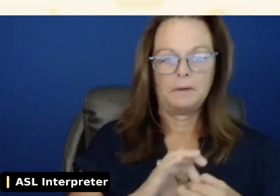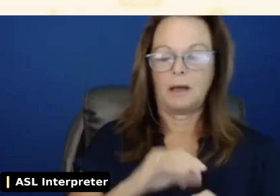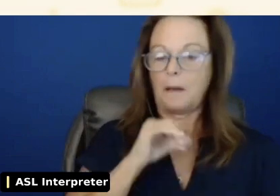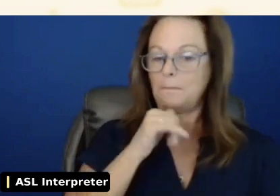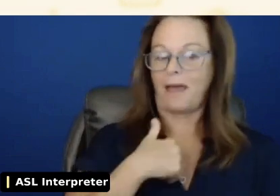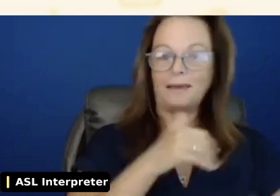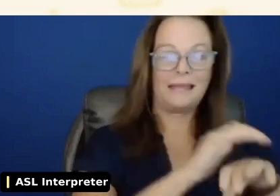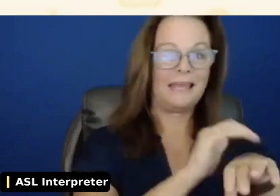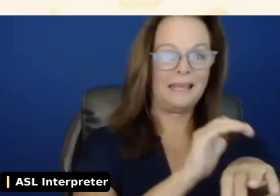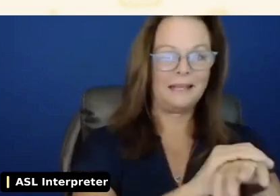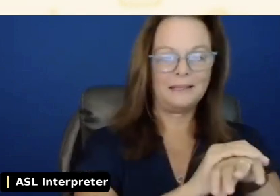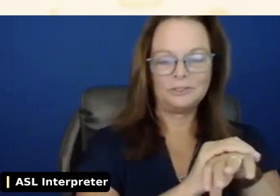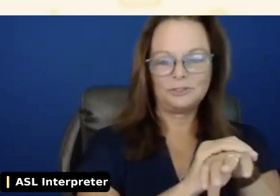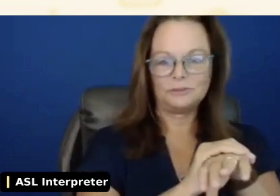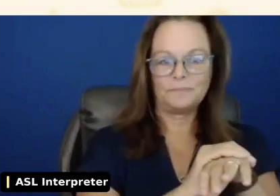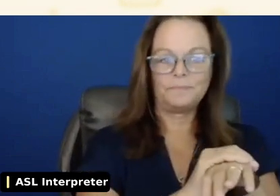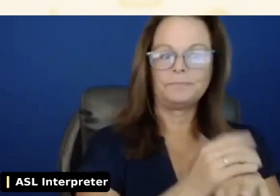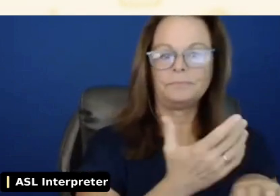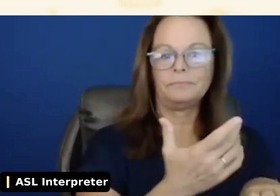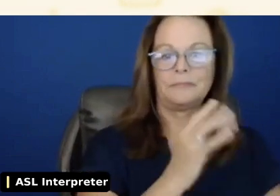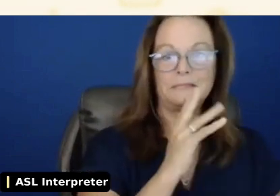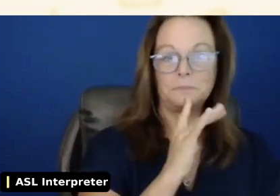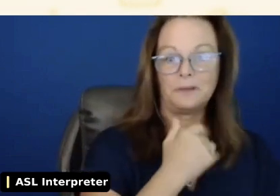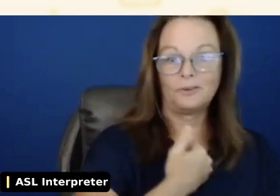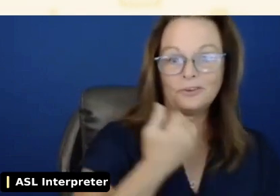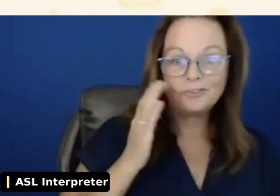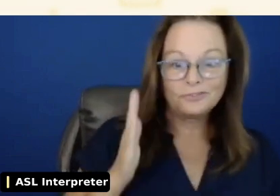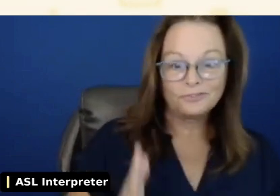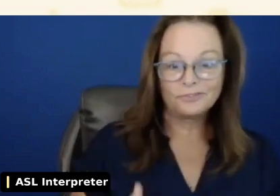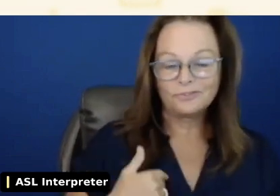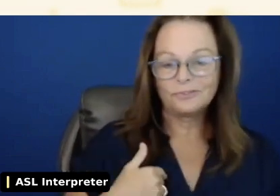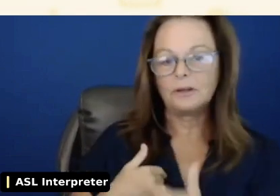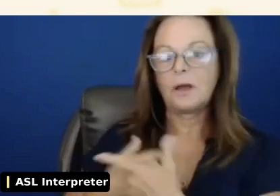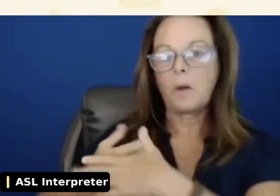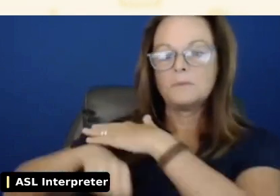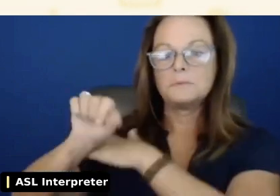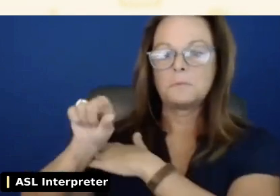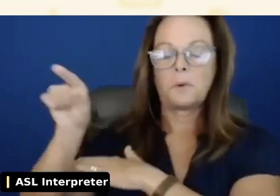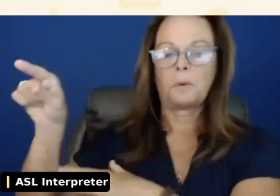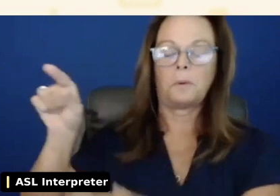I'm from Germany, and I have sometimes struggled